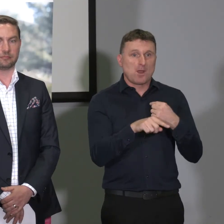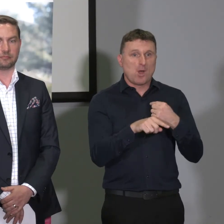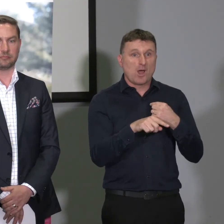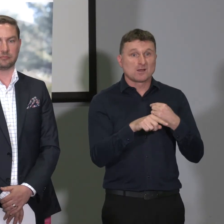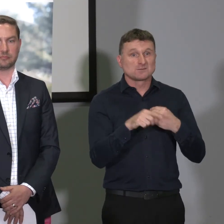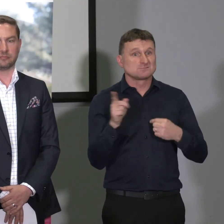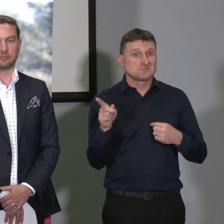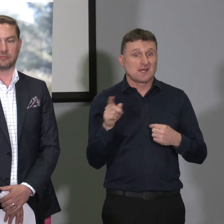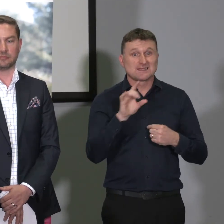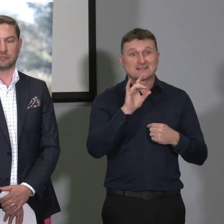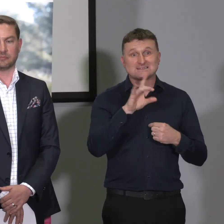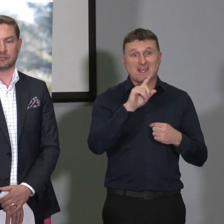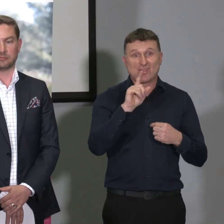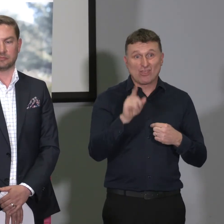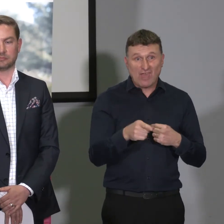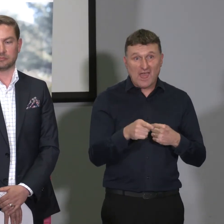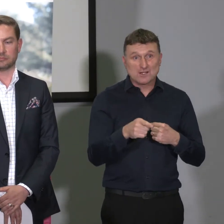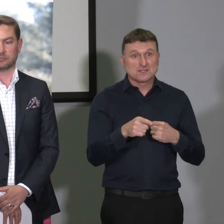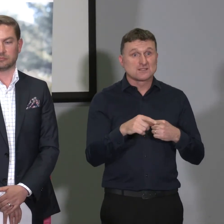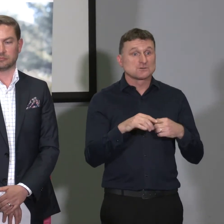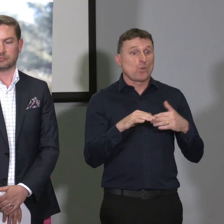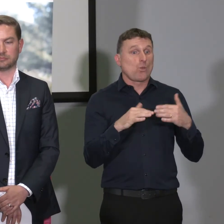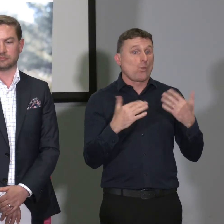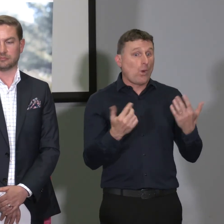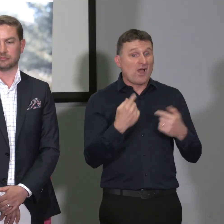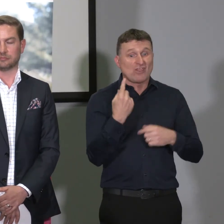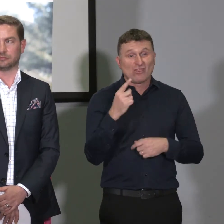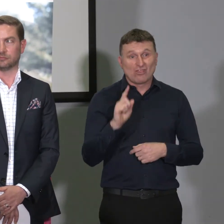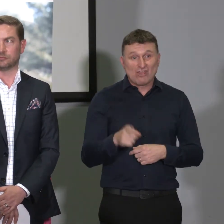What are we talking about here? >> I don't have the hard numbers on me but I'm happy to get back to you and that. Tens of thousands or